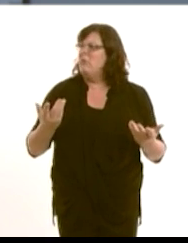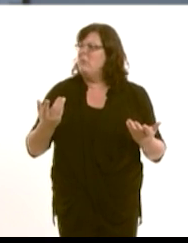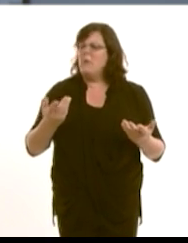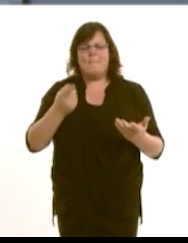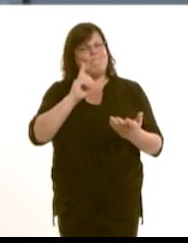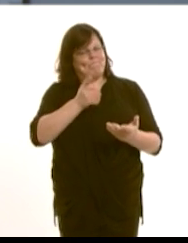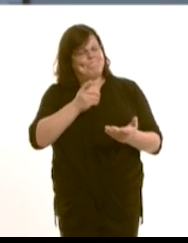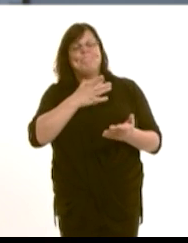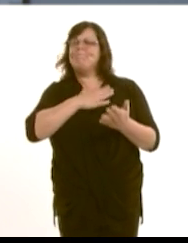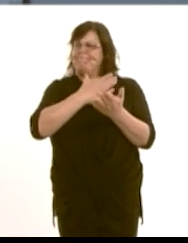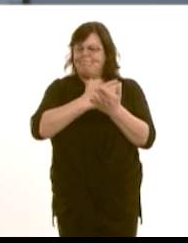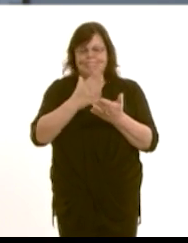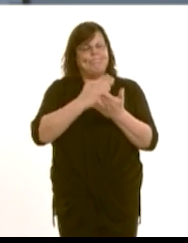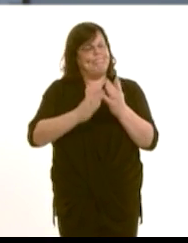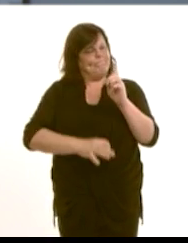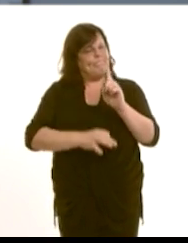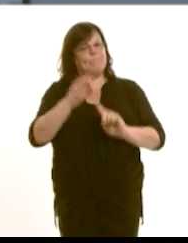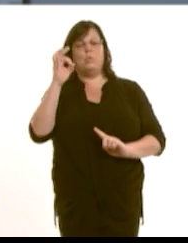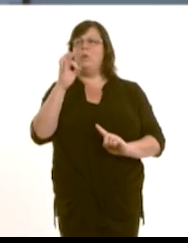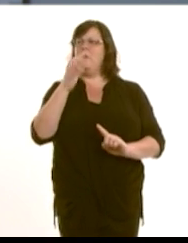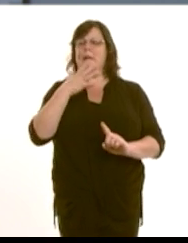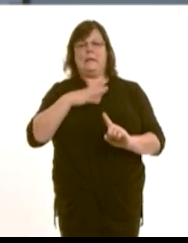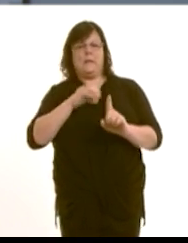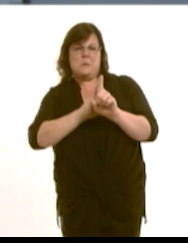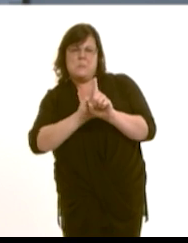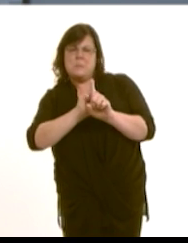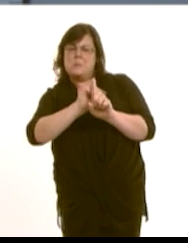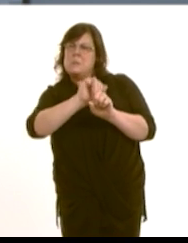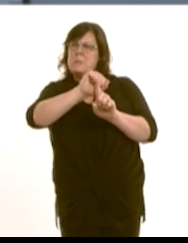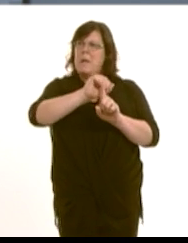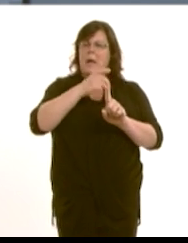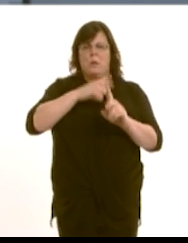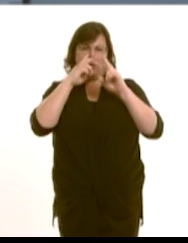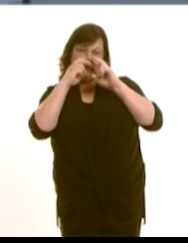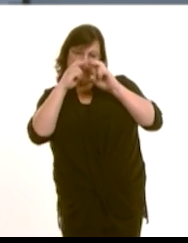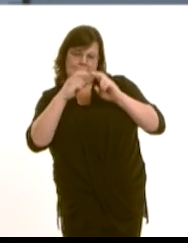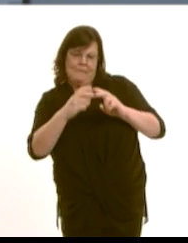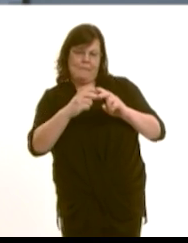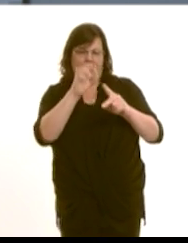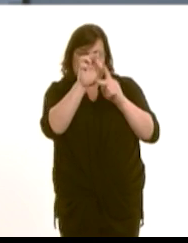that really does need detailed work undertaken on behalf of your Government and the health boards.